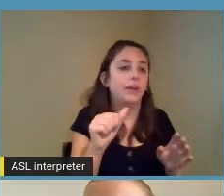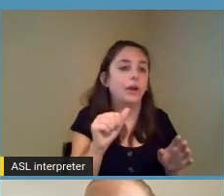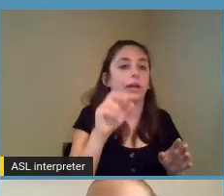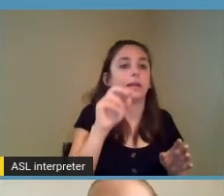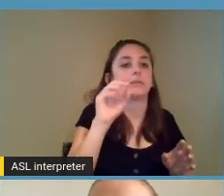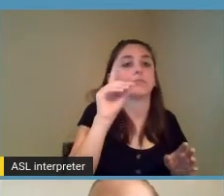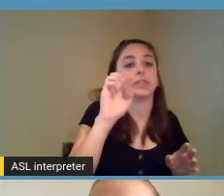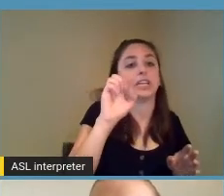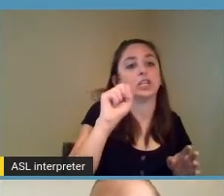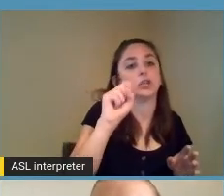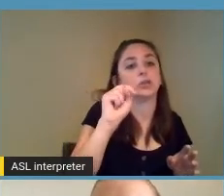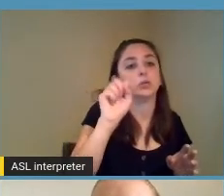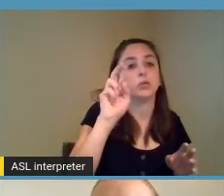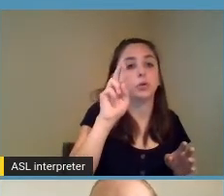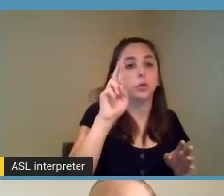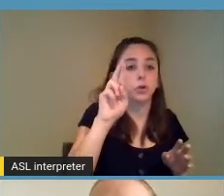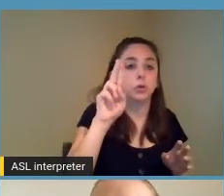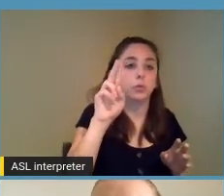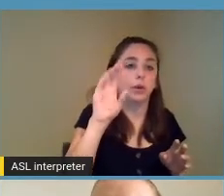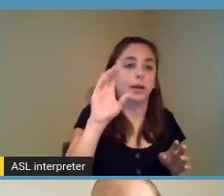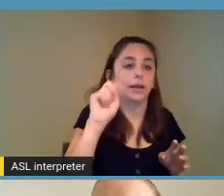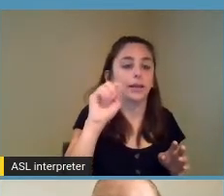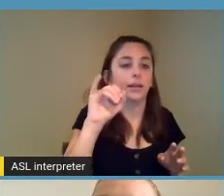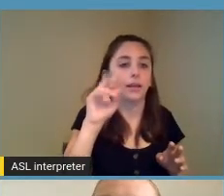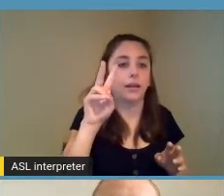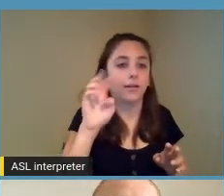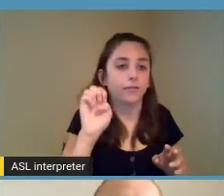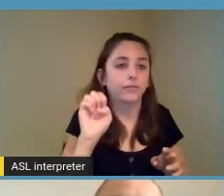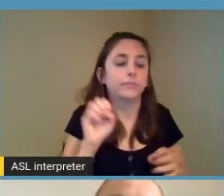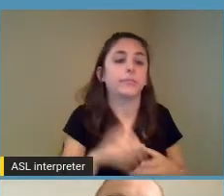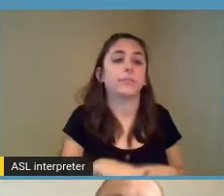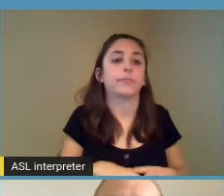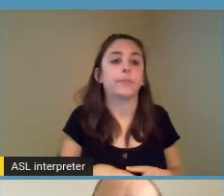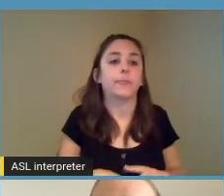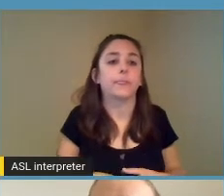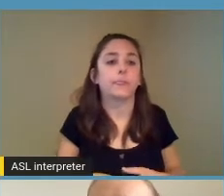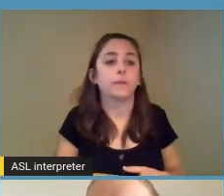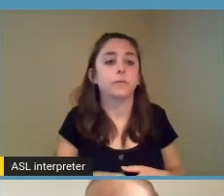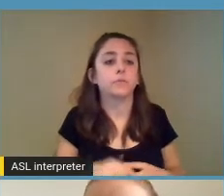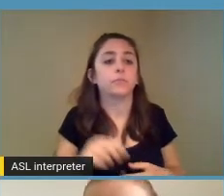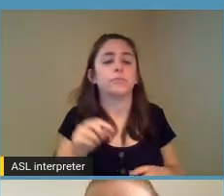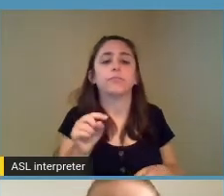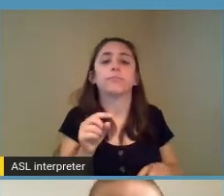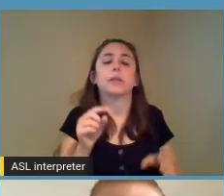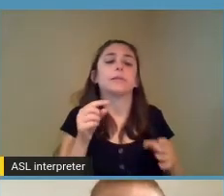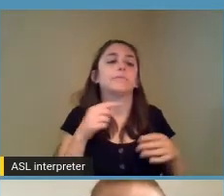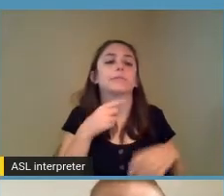like about Hindenburg is it's the only one designed for telling audio stories. Versus